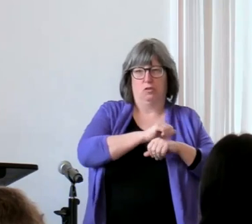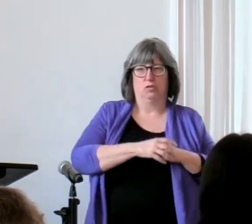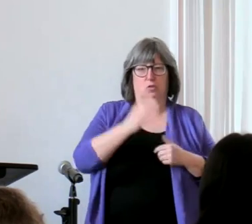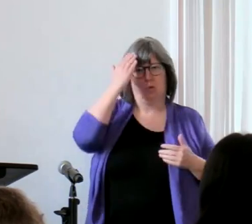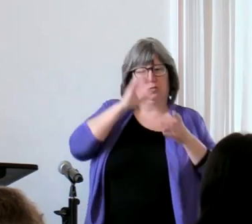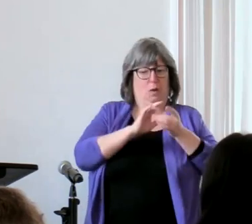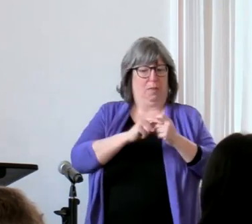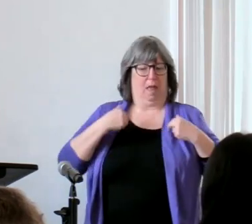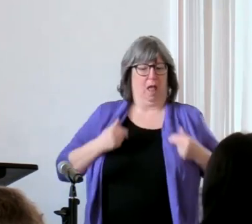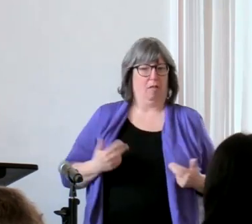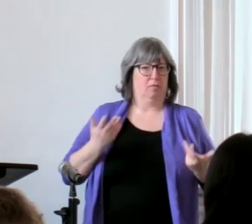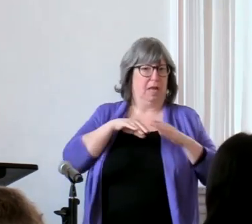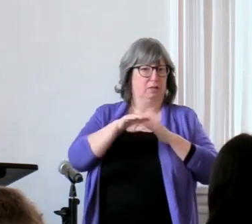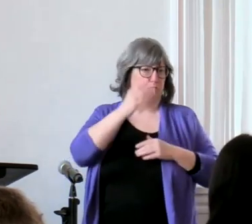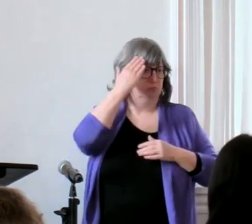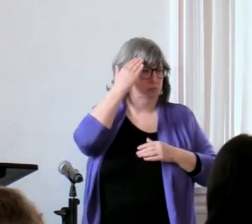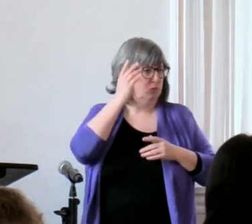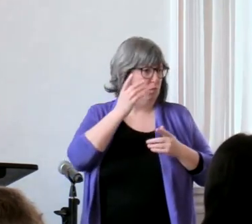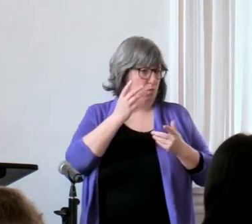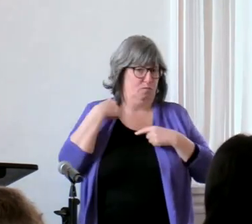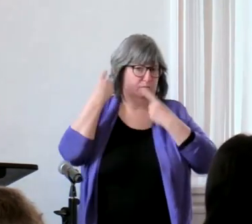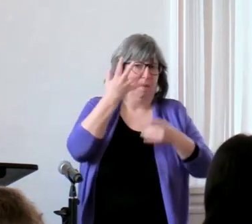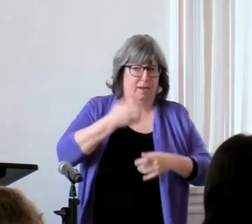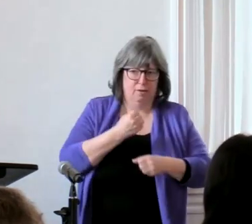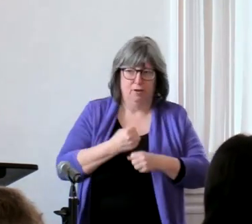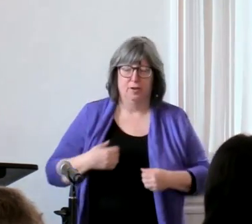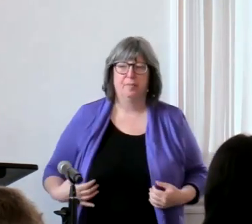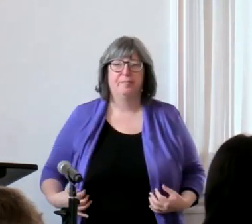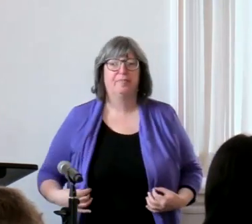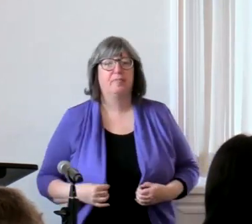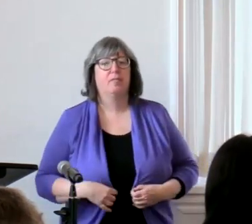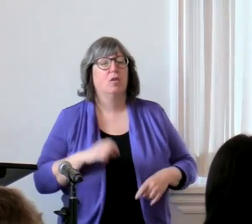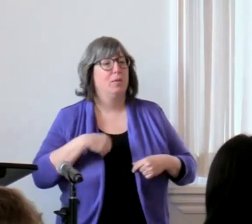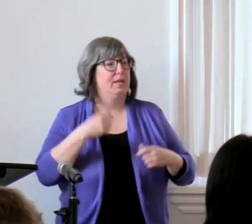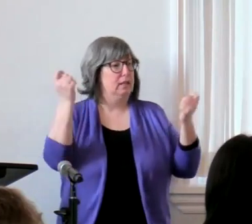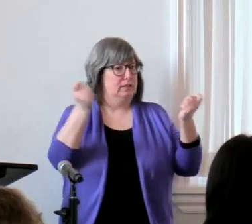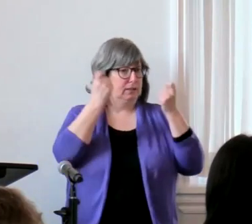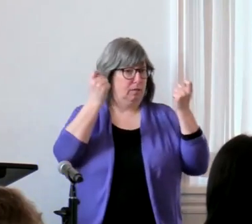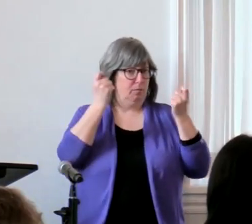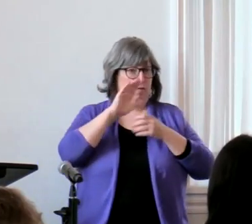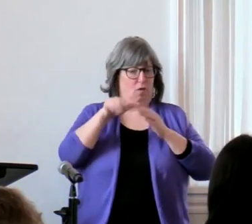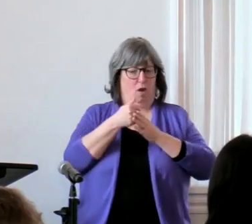During PAANS, we aim to do two things: to celebrate what has happened to increase accessibility